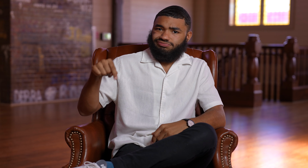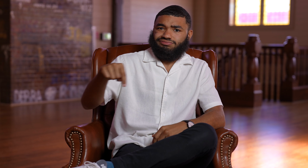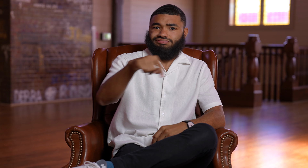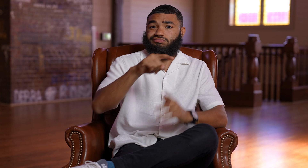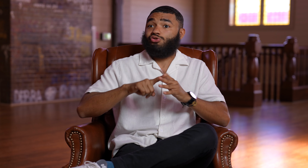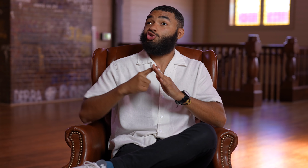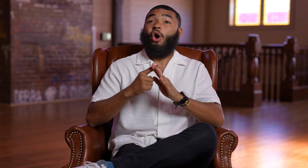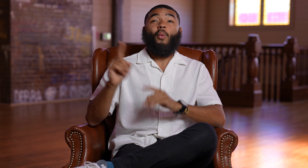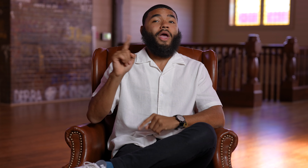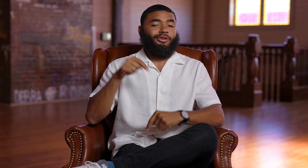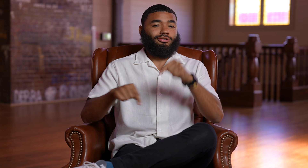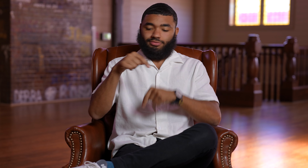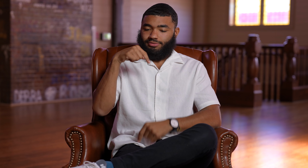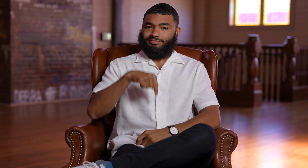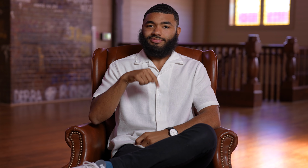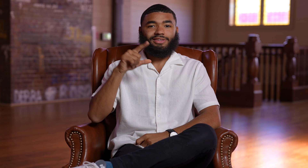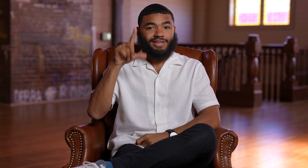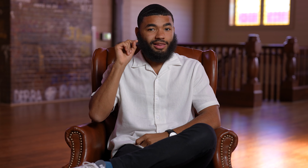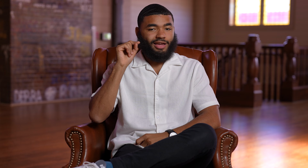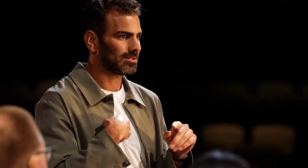All of that started here at Gallaudet.